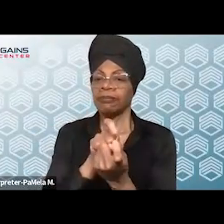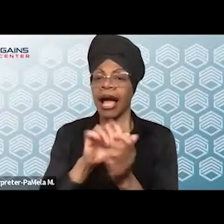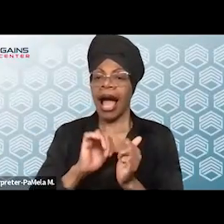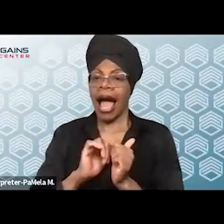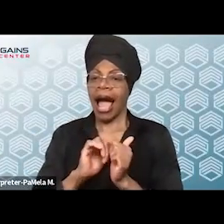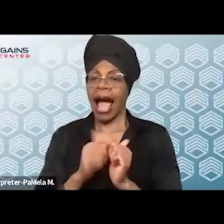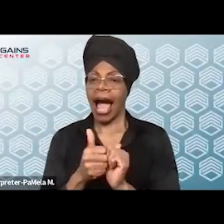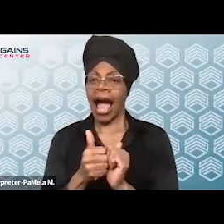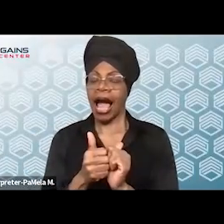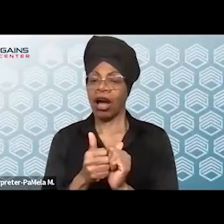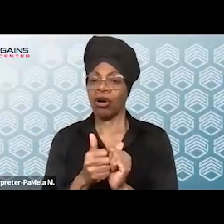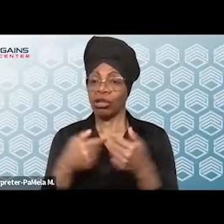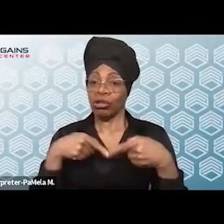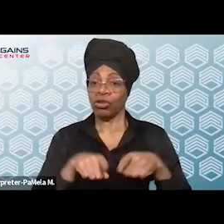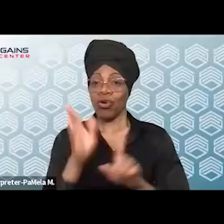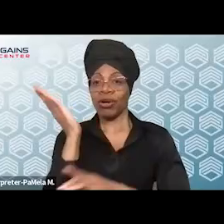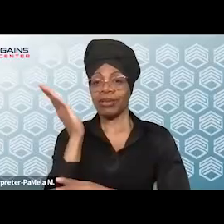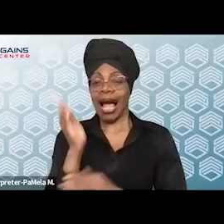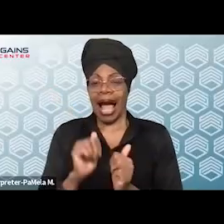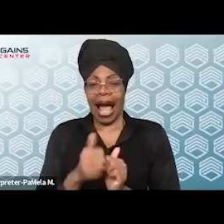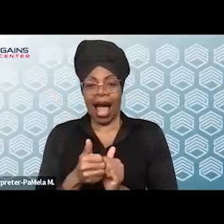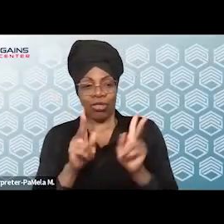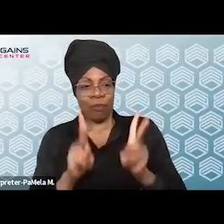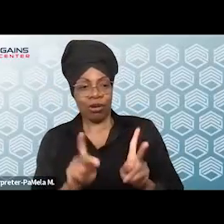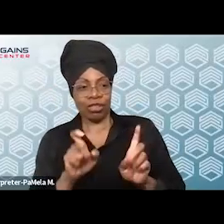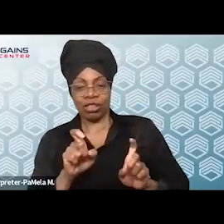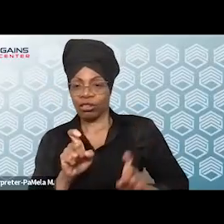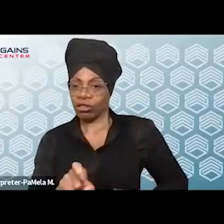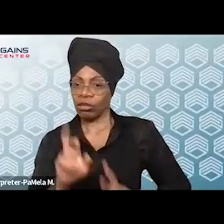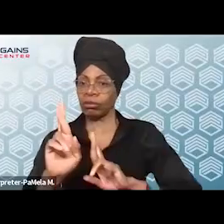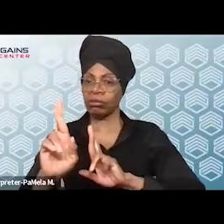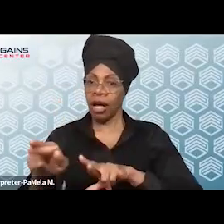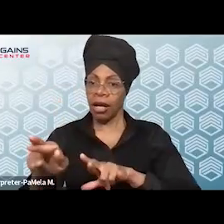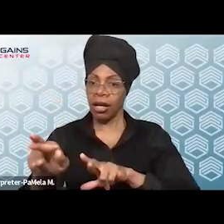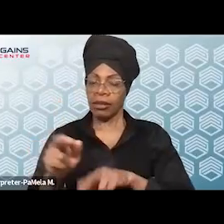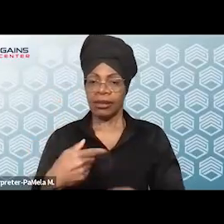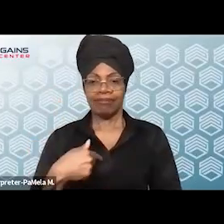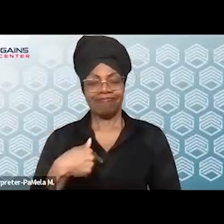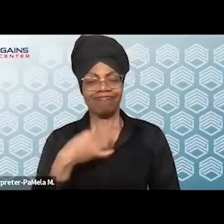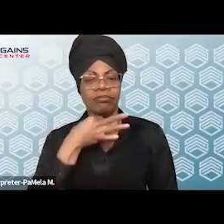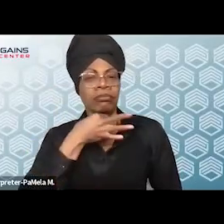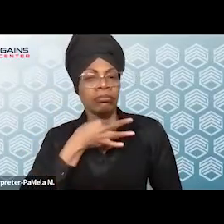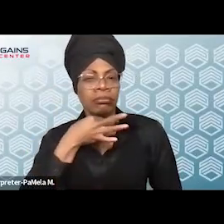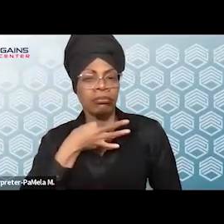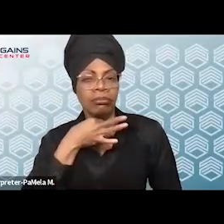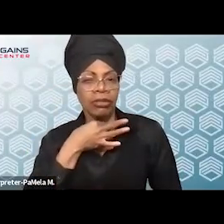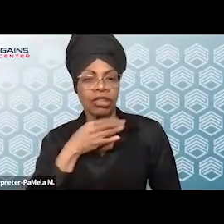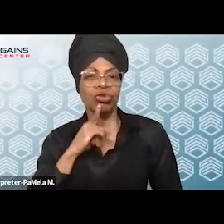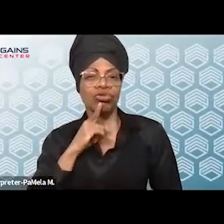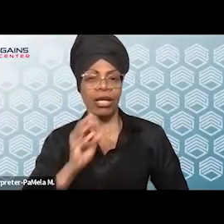given my presentation, how they should respond. And I was curious to better understand,